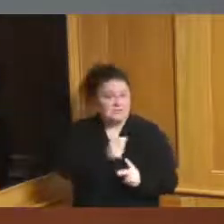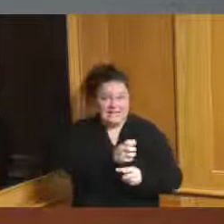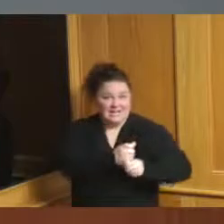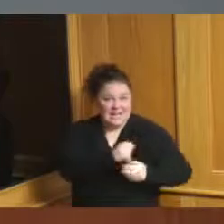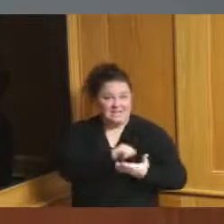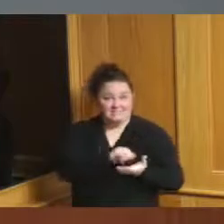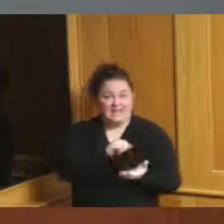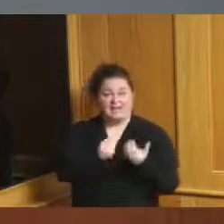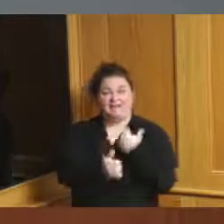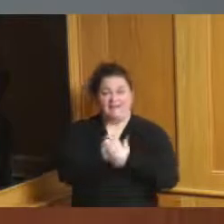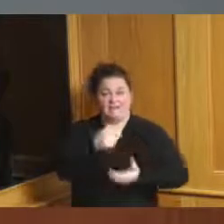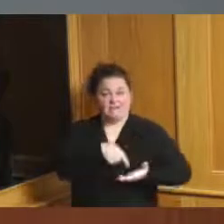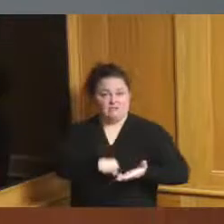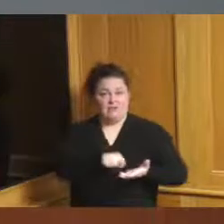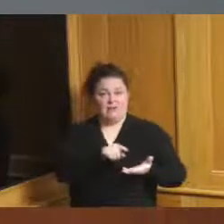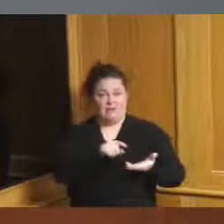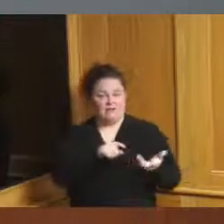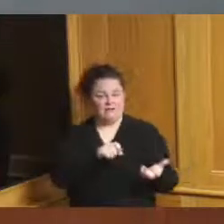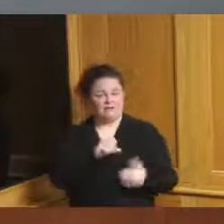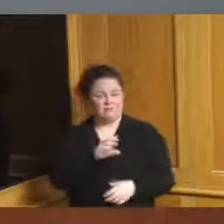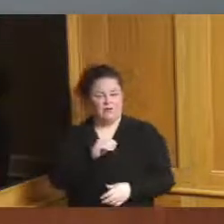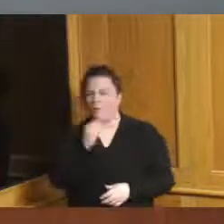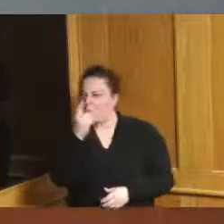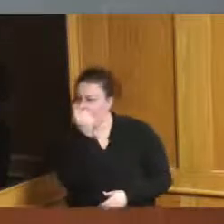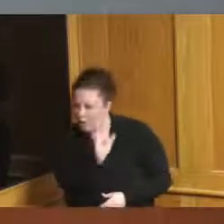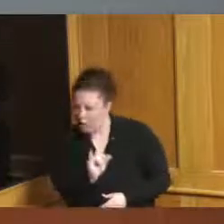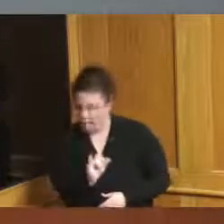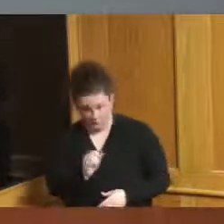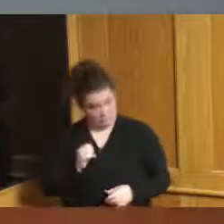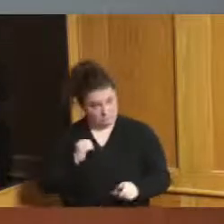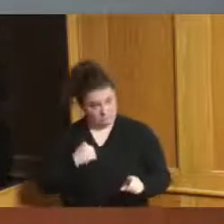look like so is that something we're going to discuss come the beginning of next year